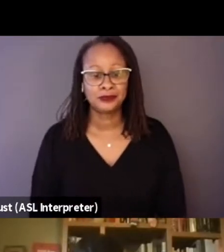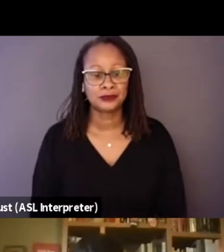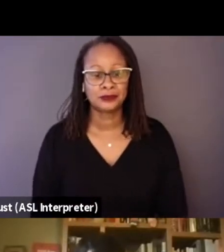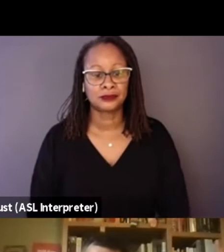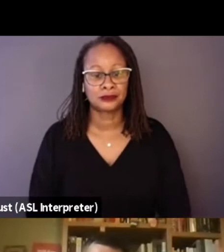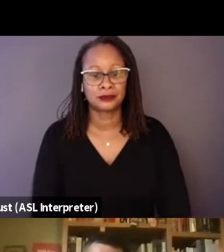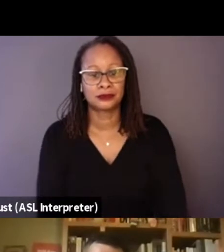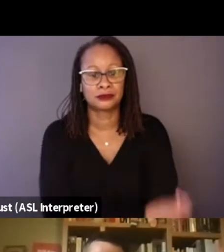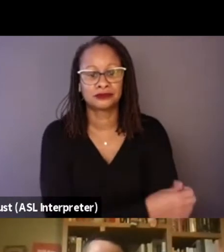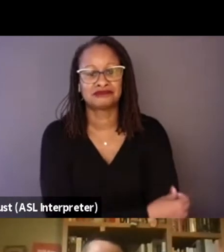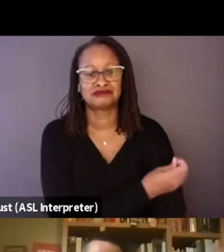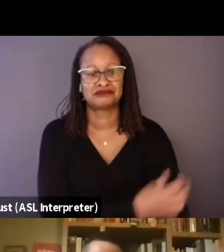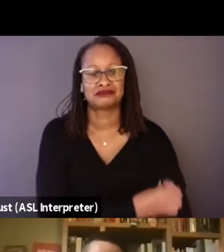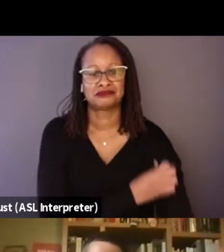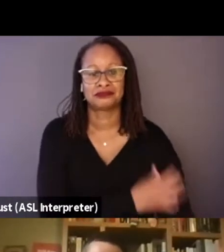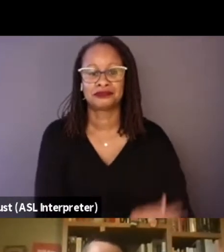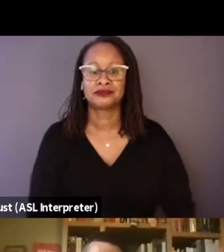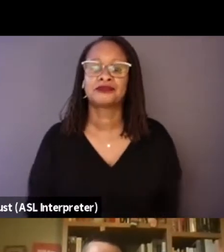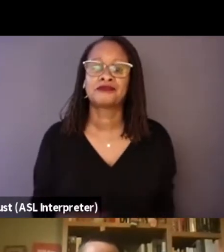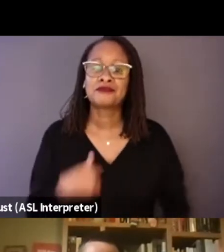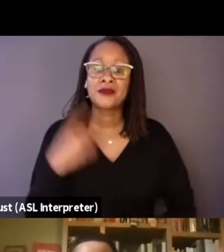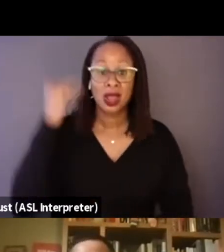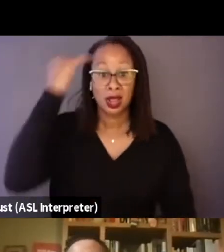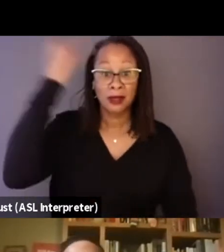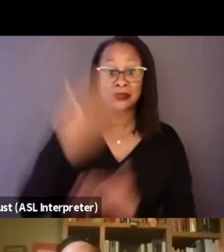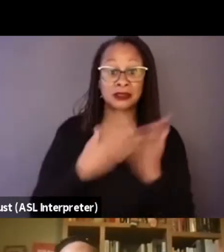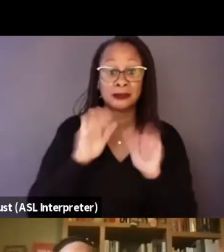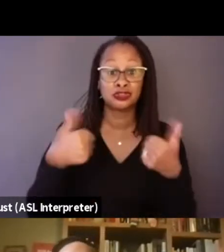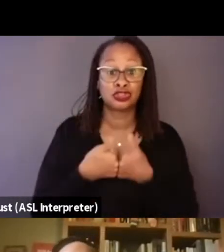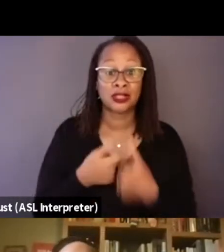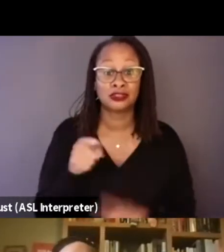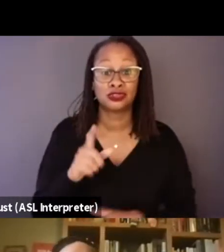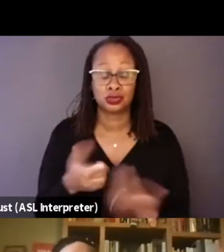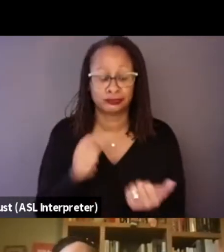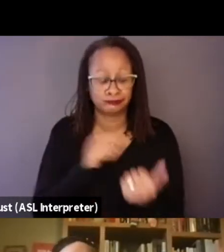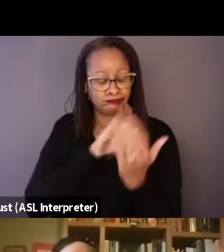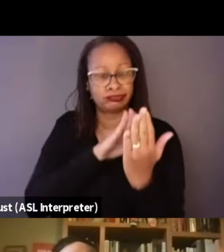I would imagine that some of the challenges that you faced may have been